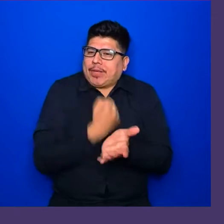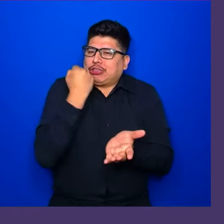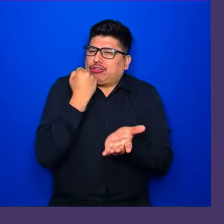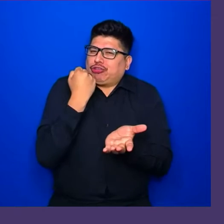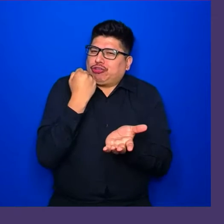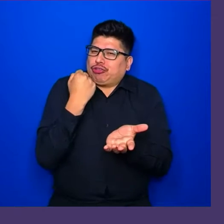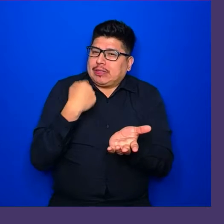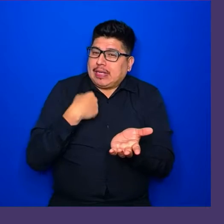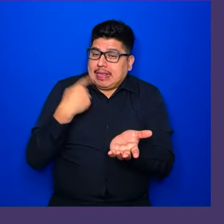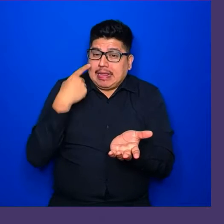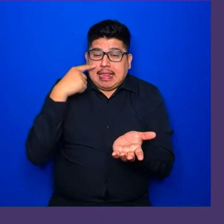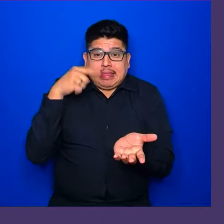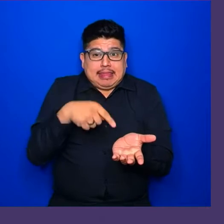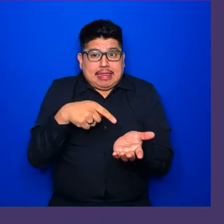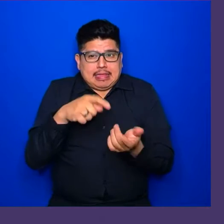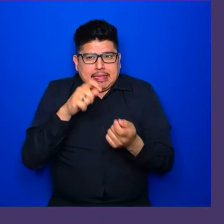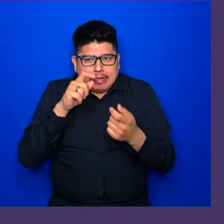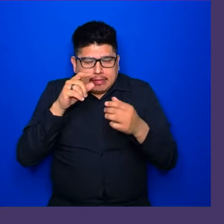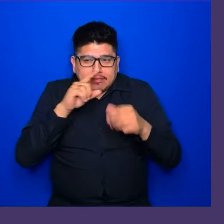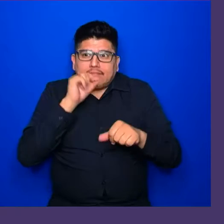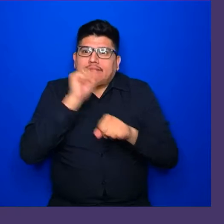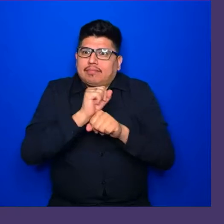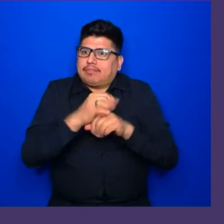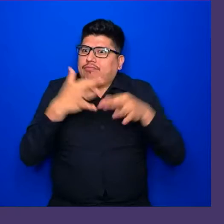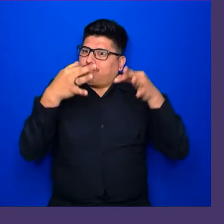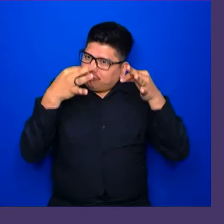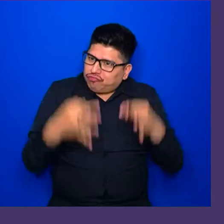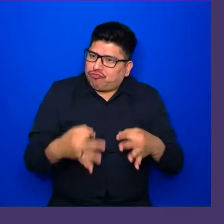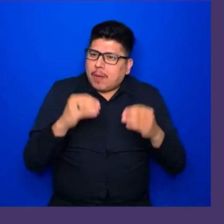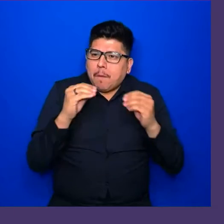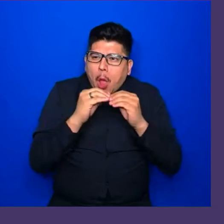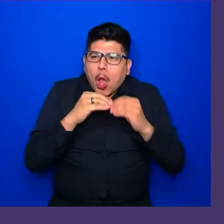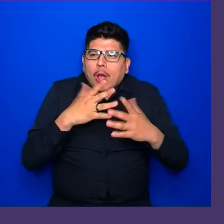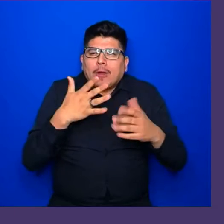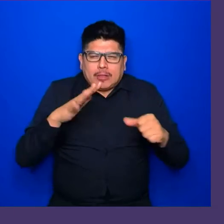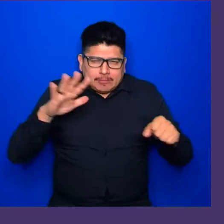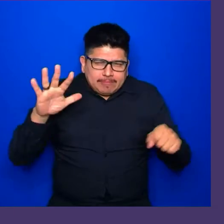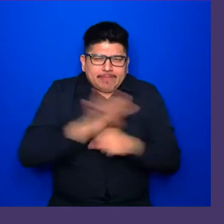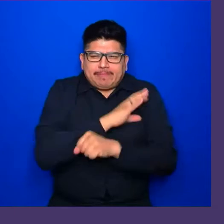is something that needs to be more fully embraced. But I think a company that fully embraces